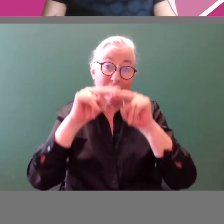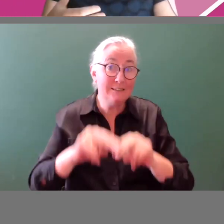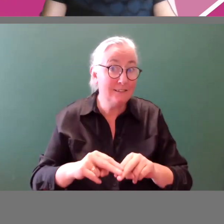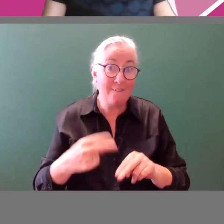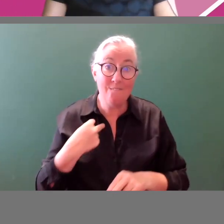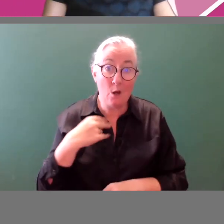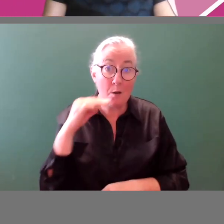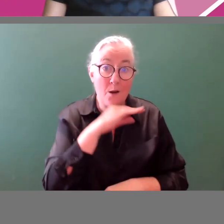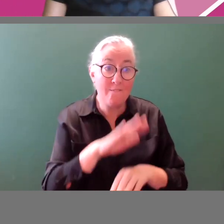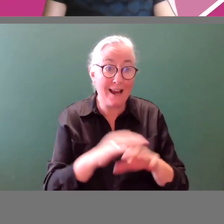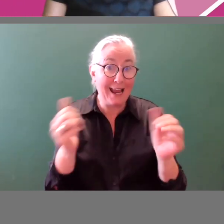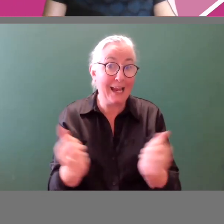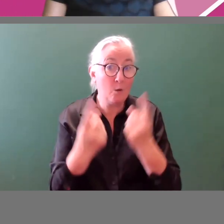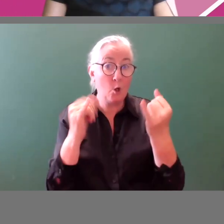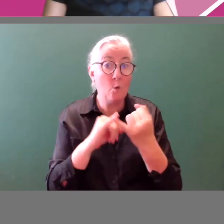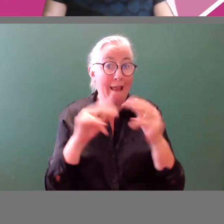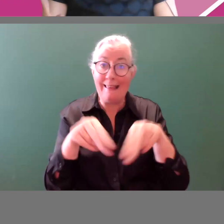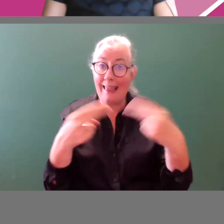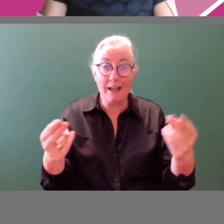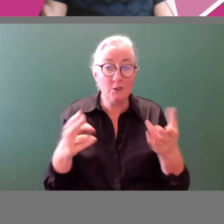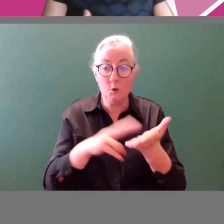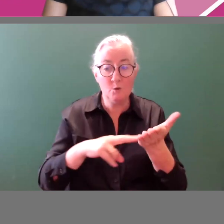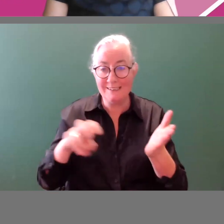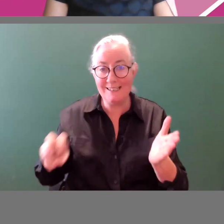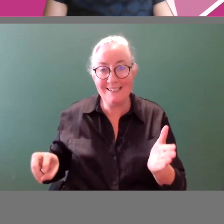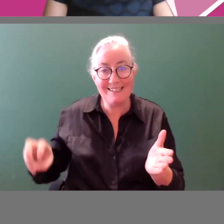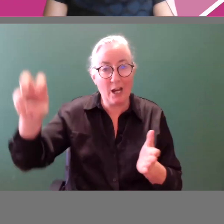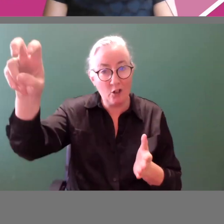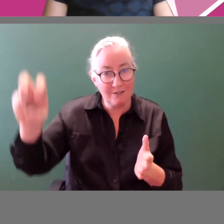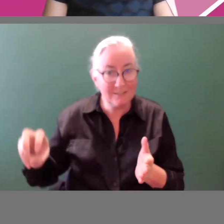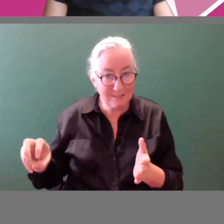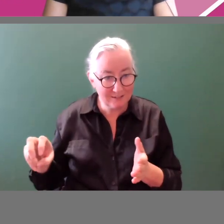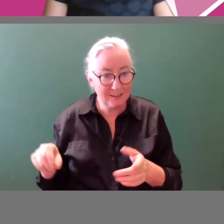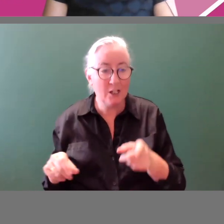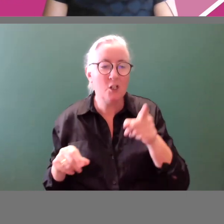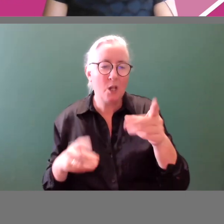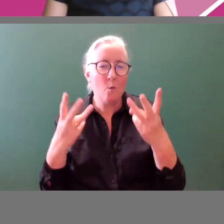who isn't able to do stairs. A I also want to draw your attention to the doors at the end of